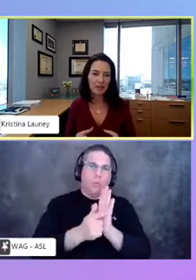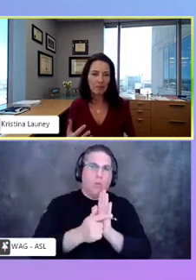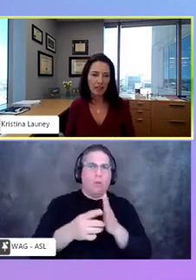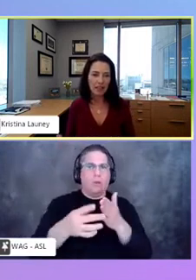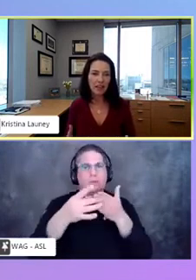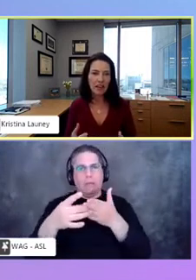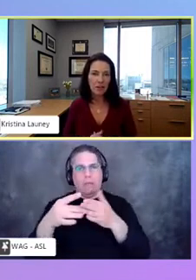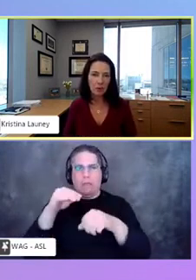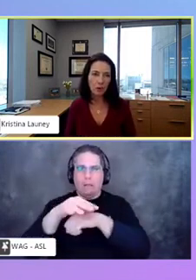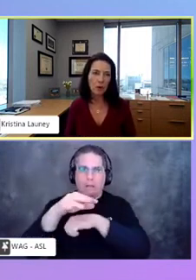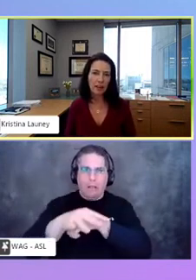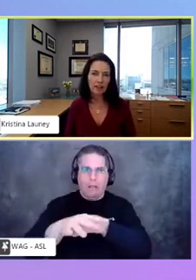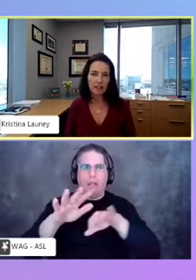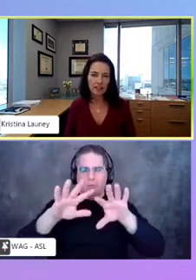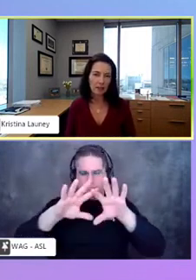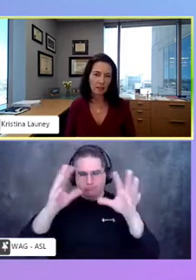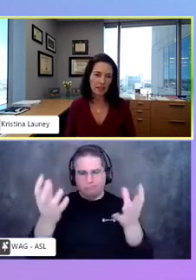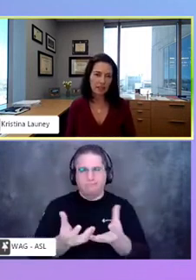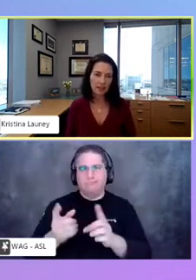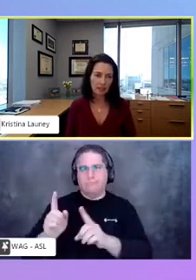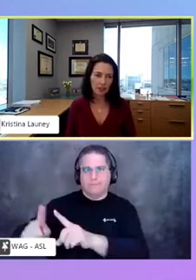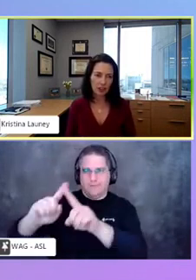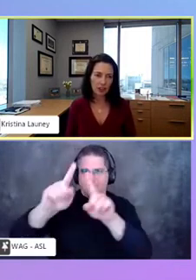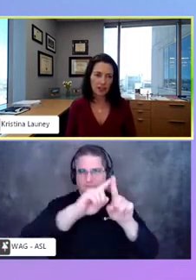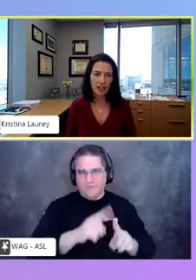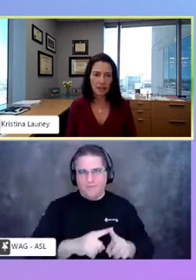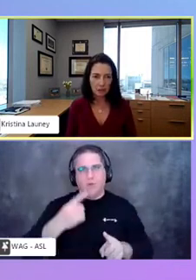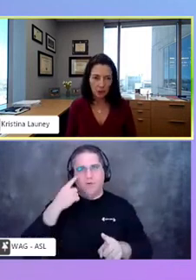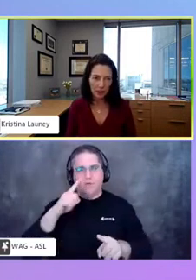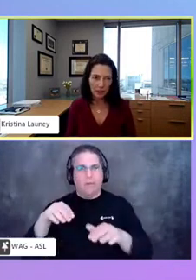about US laws here. We know there are various laws and